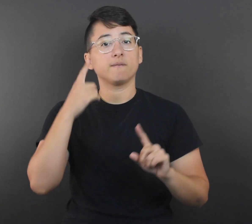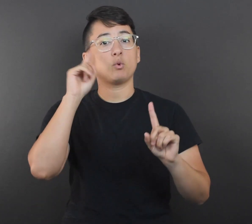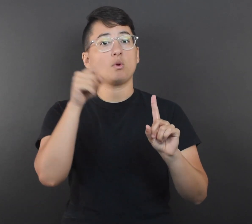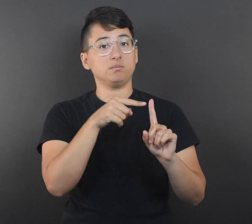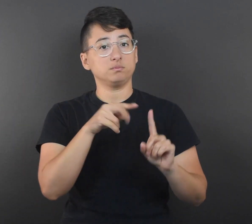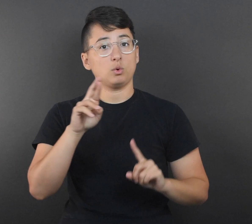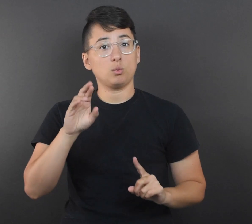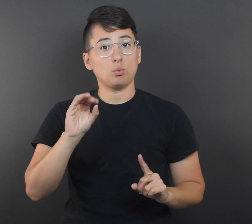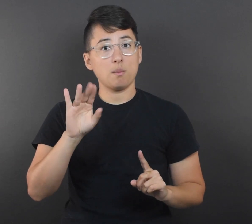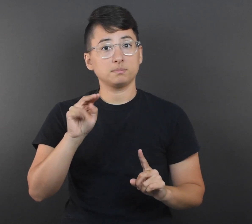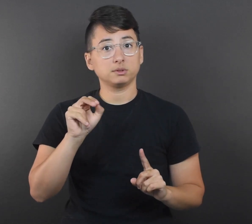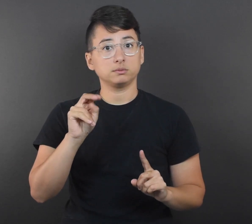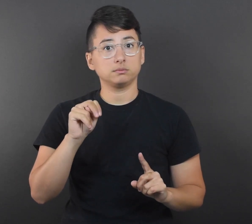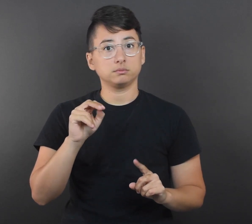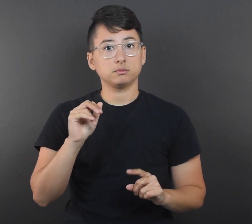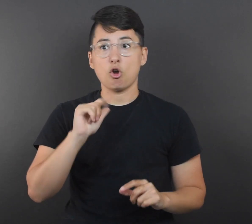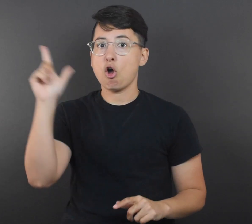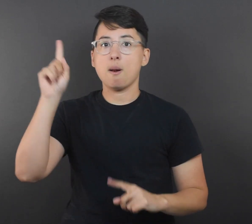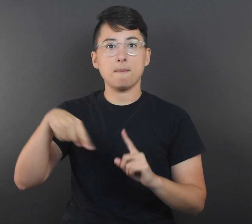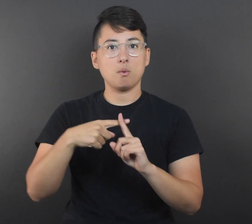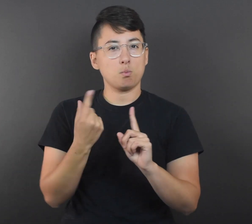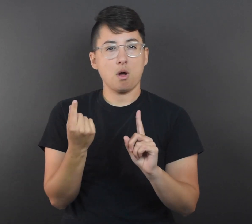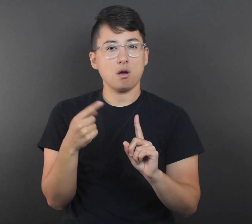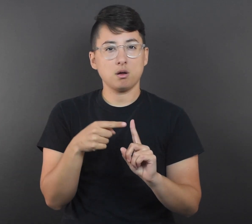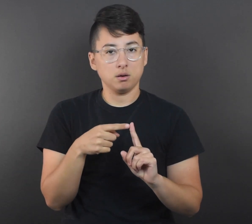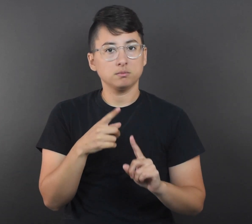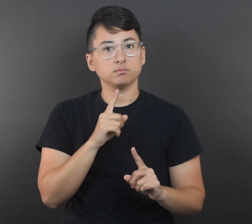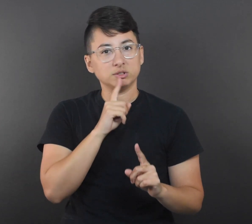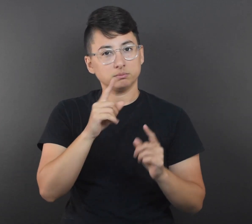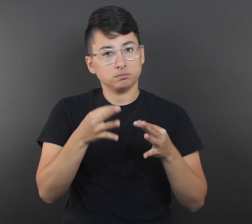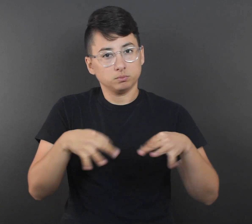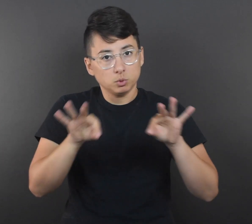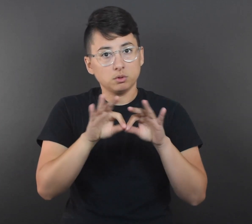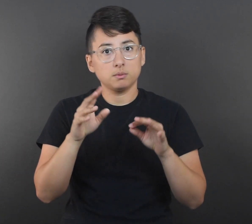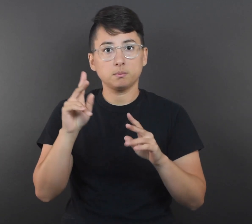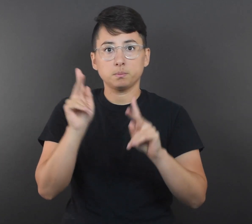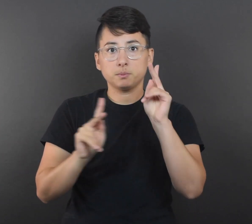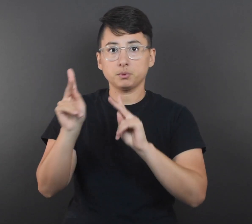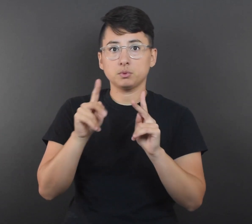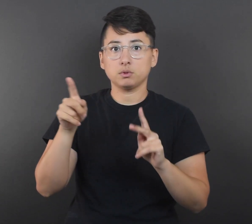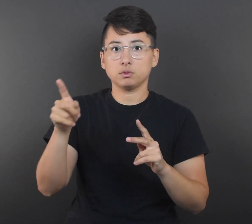For Robinson, it is all about ensuring that people residing in communities that traditionally